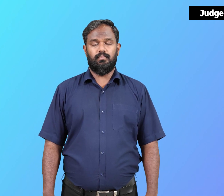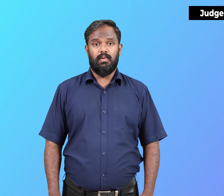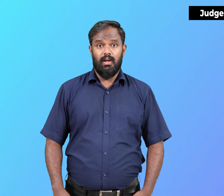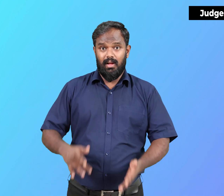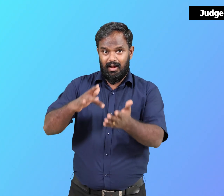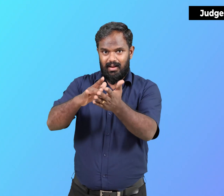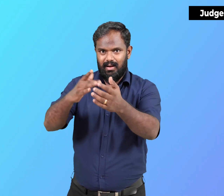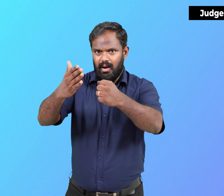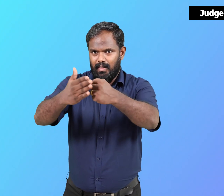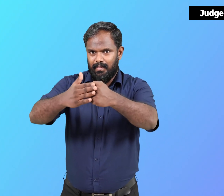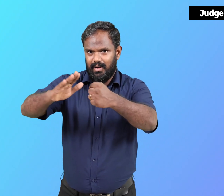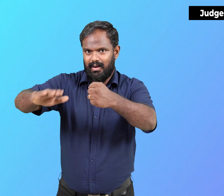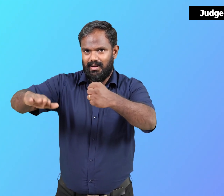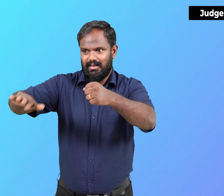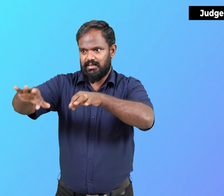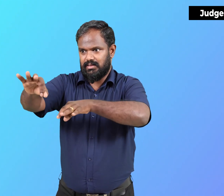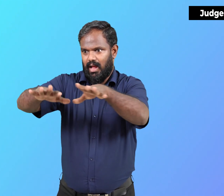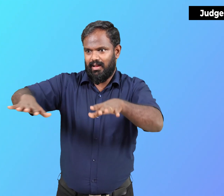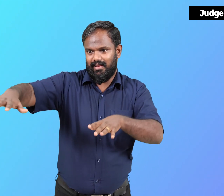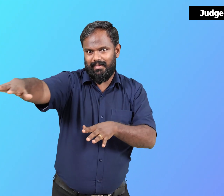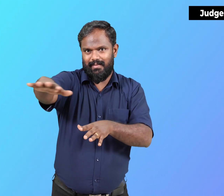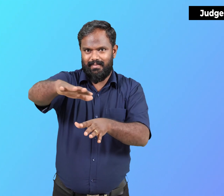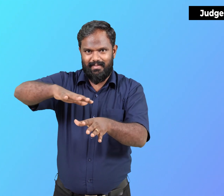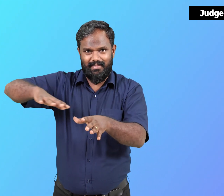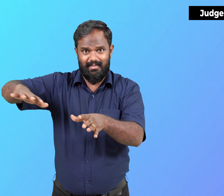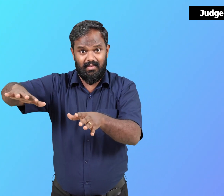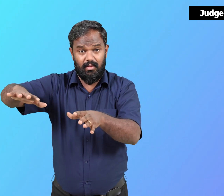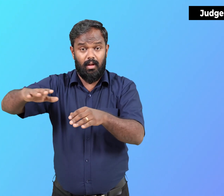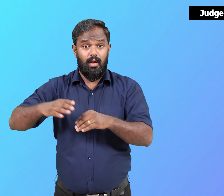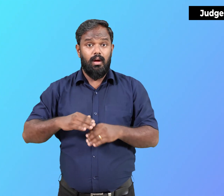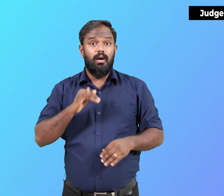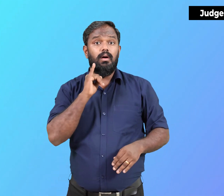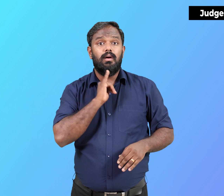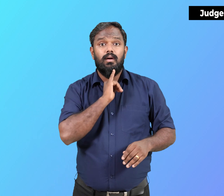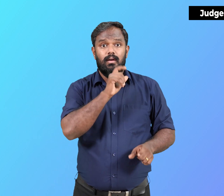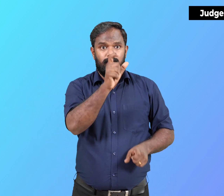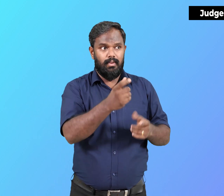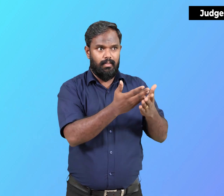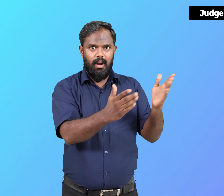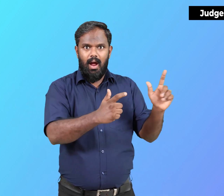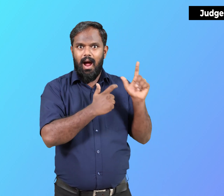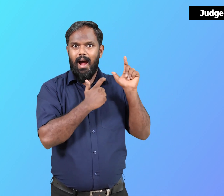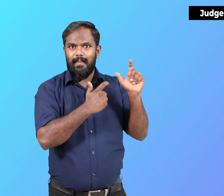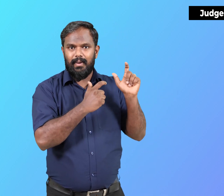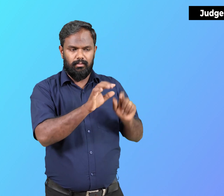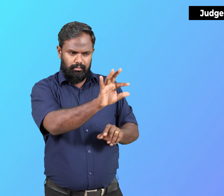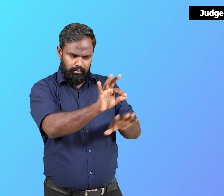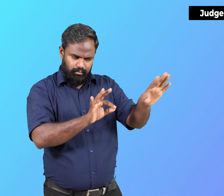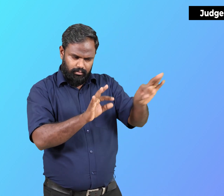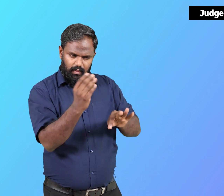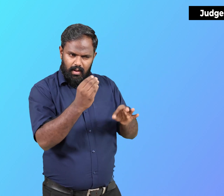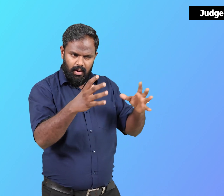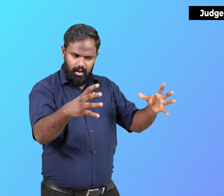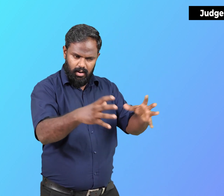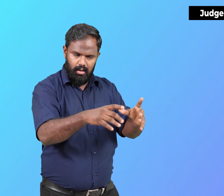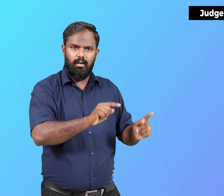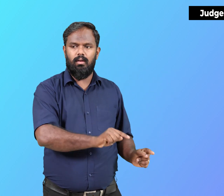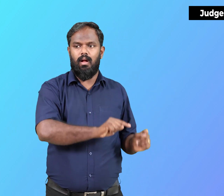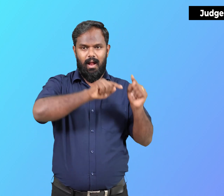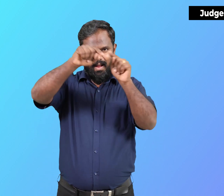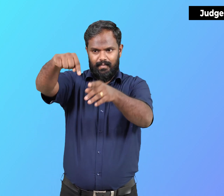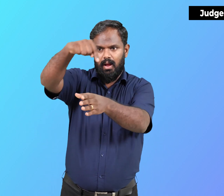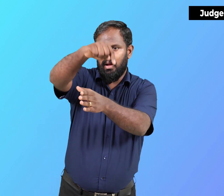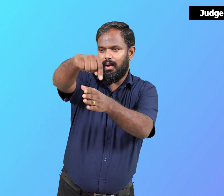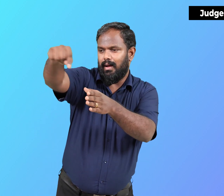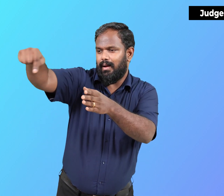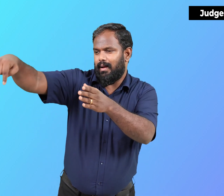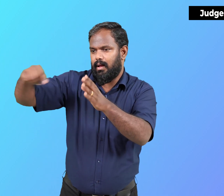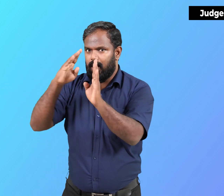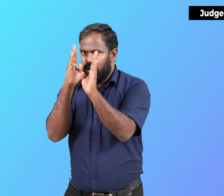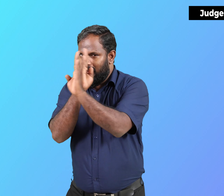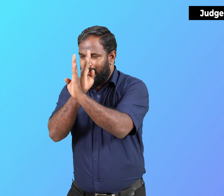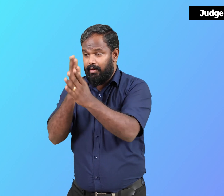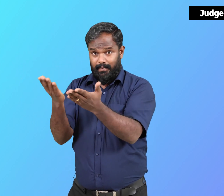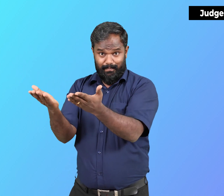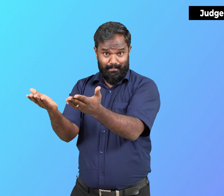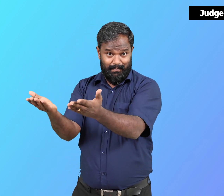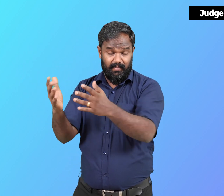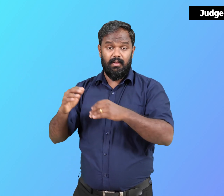Then the army of Israel hid some men all around the city of Gibeah.